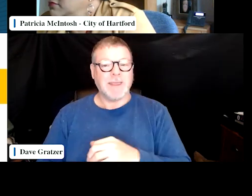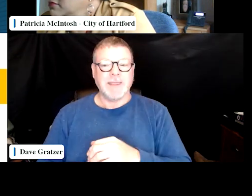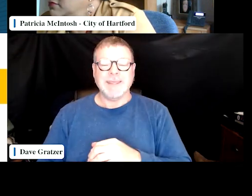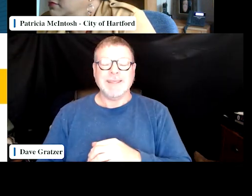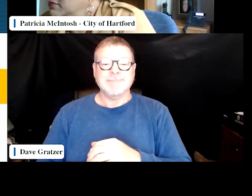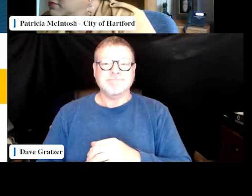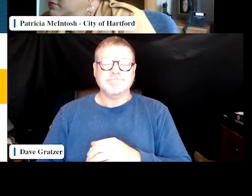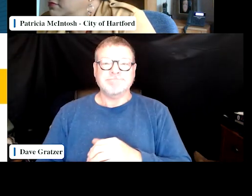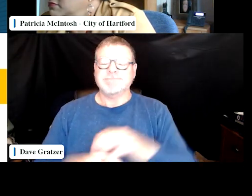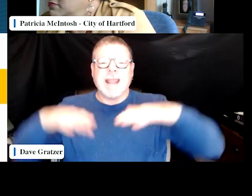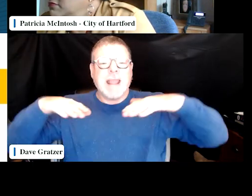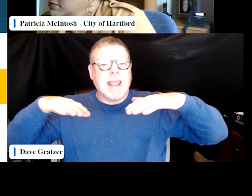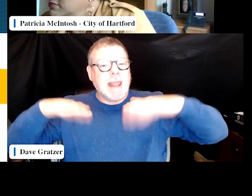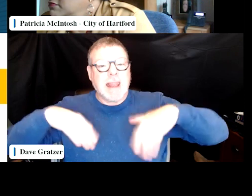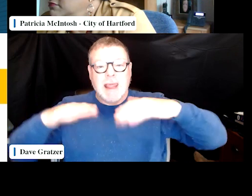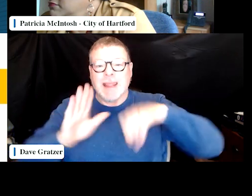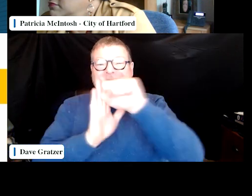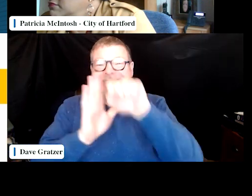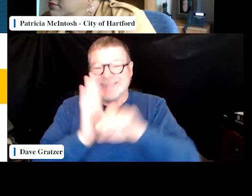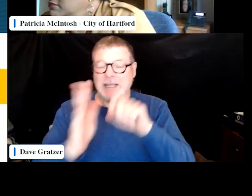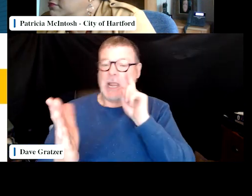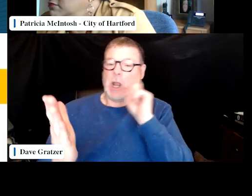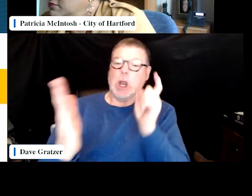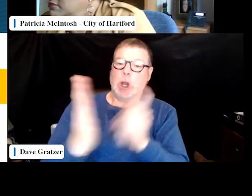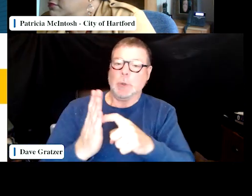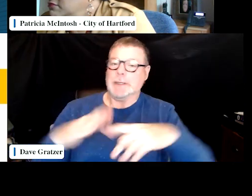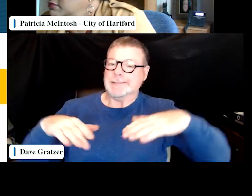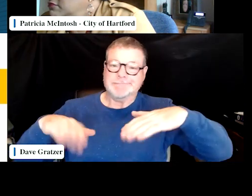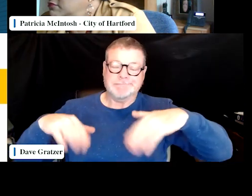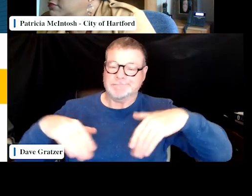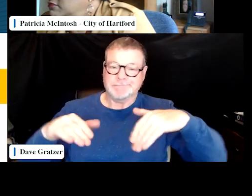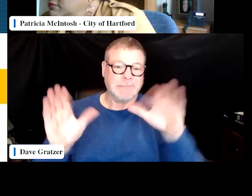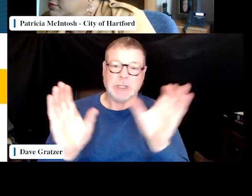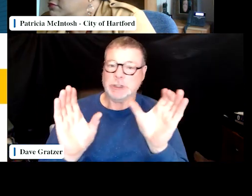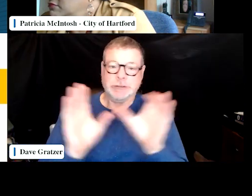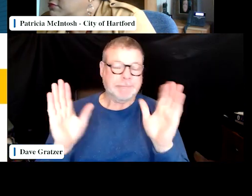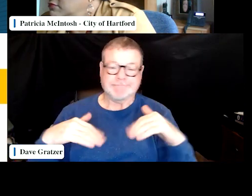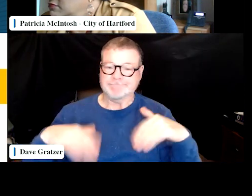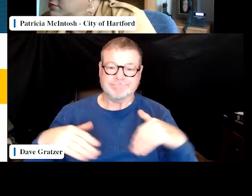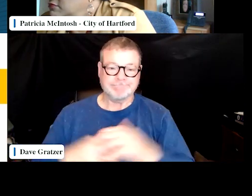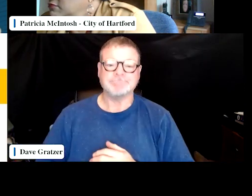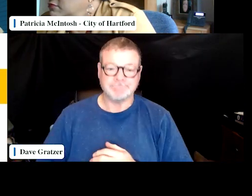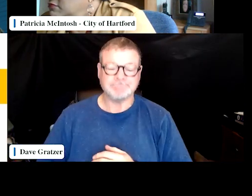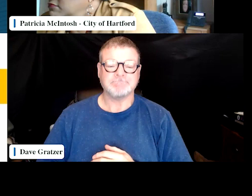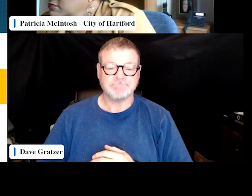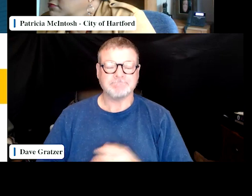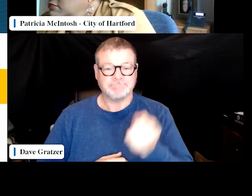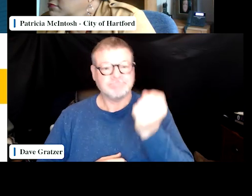state-recognized certification Got it. - [Jordan] that they hold yet.